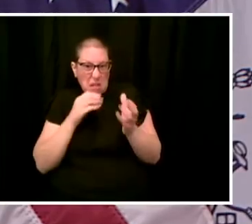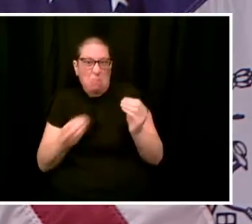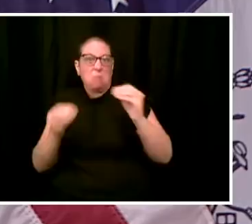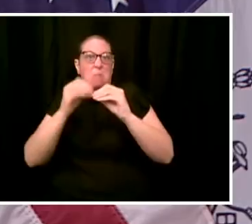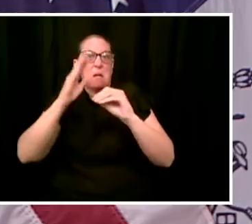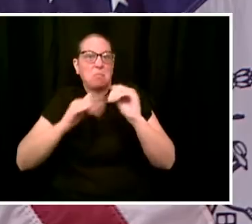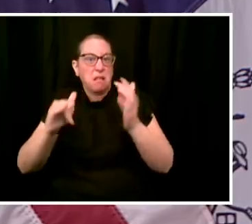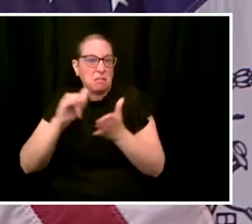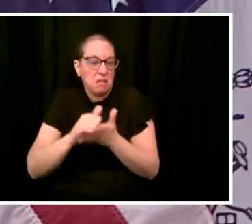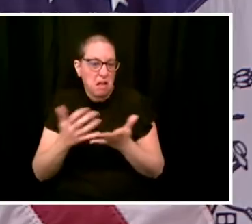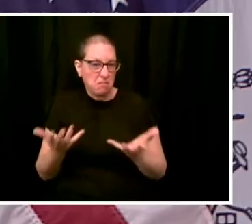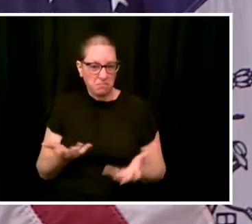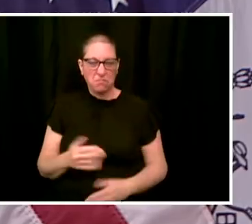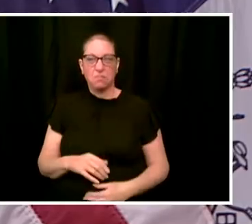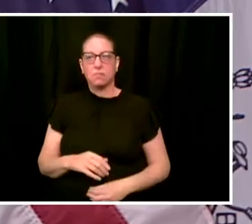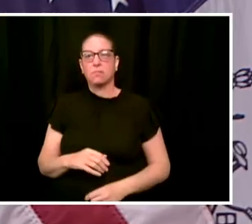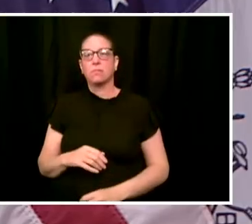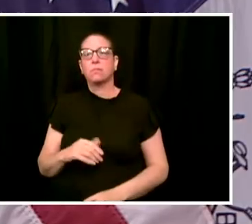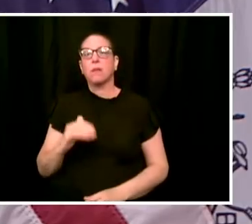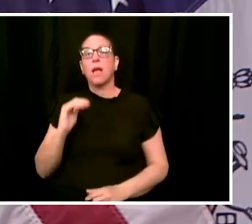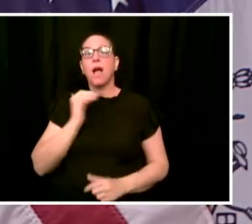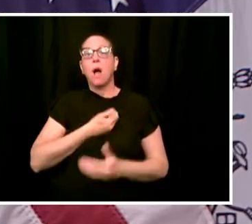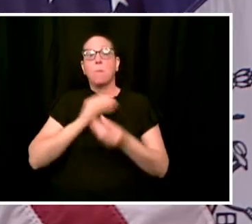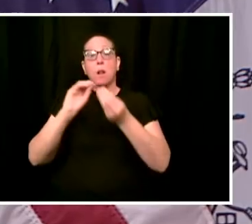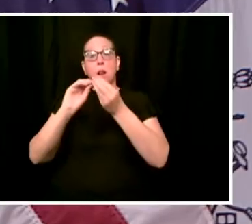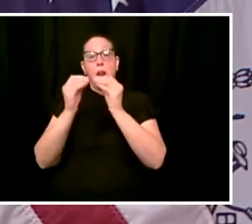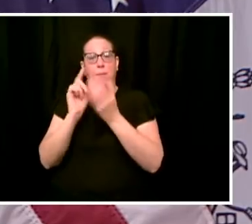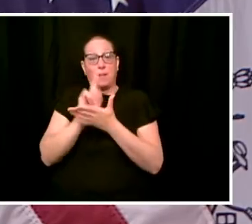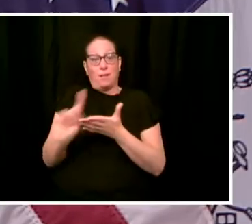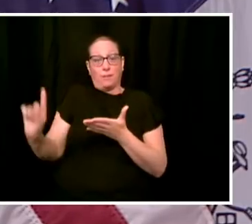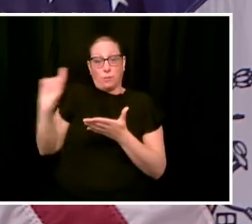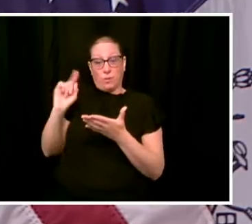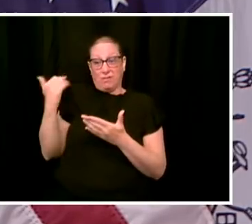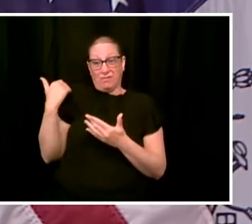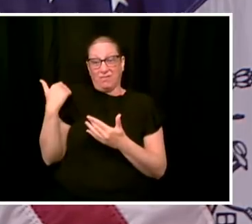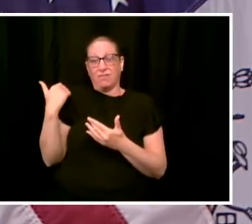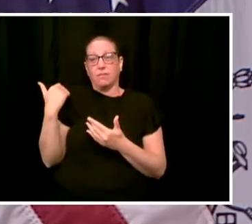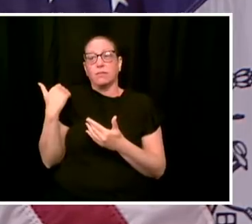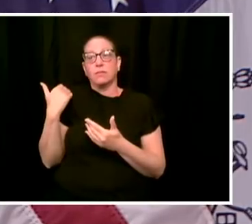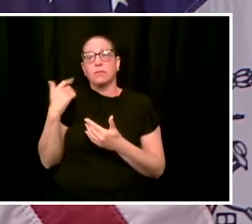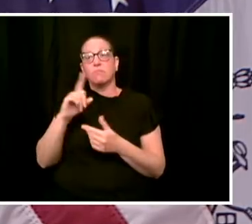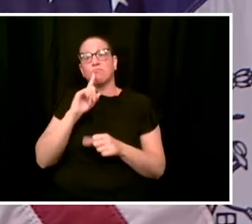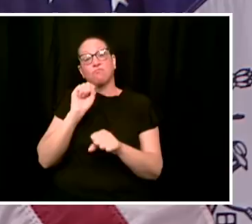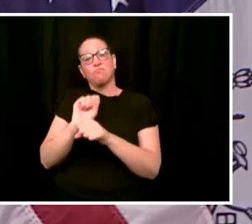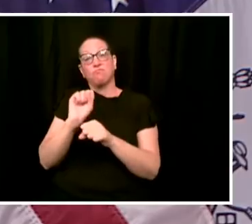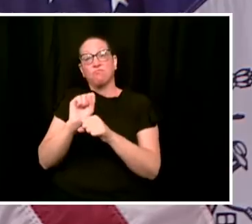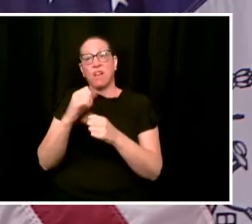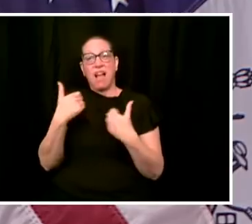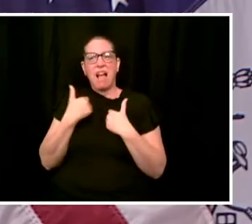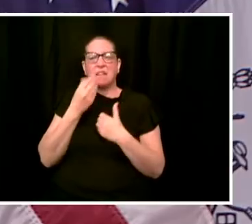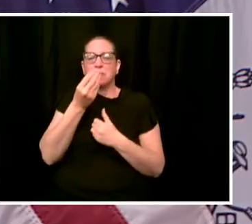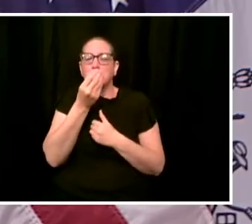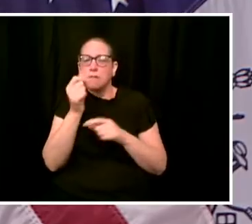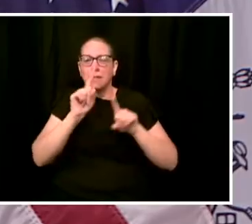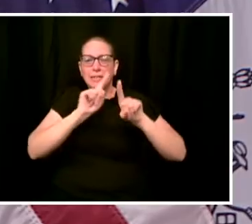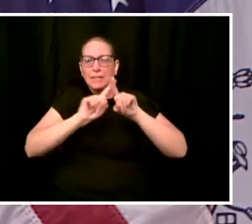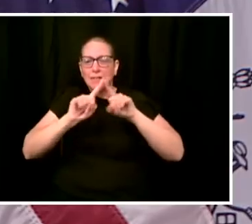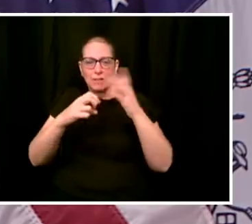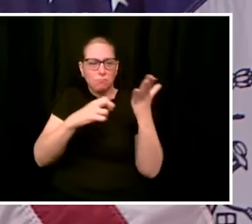SO WE HAVE TO KEEP PUTTING THIS INTO PERSPECTIVE.